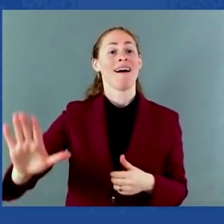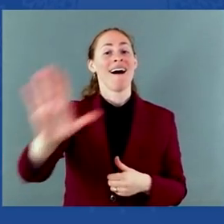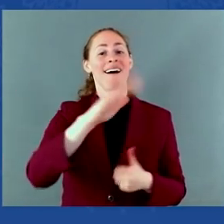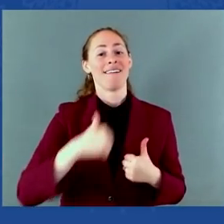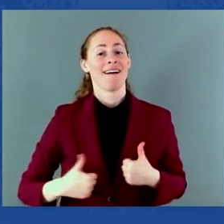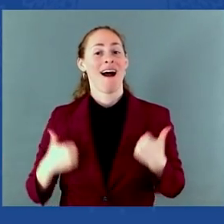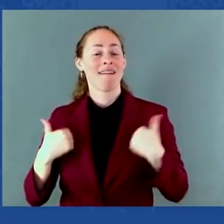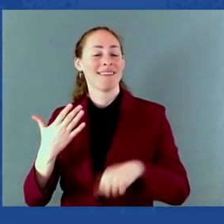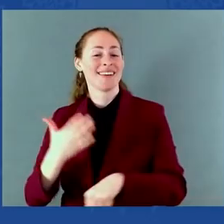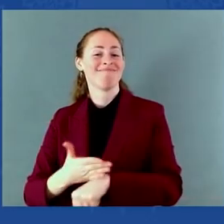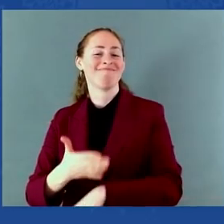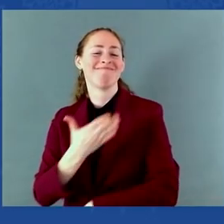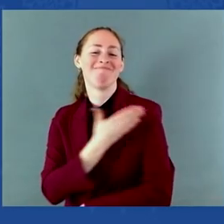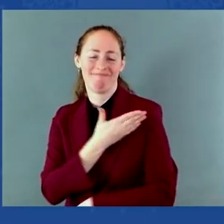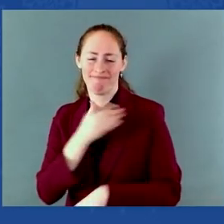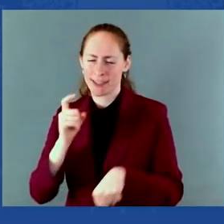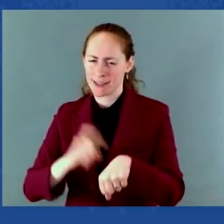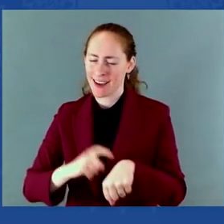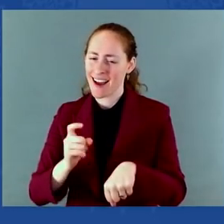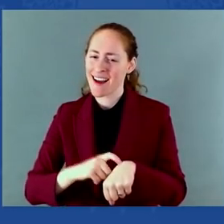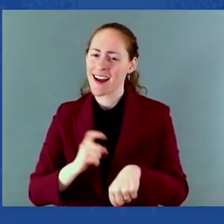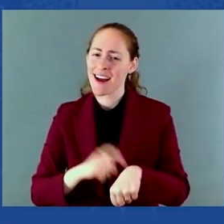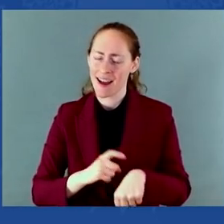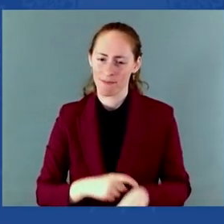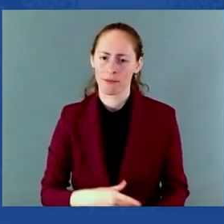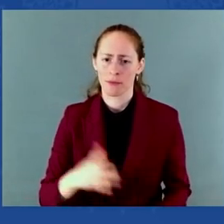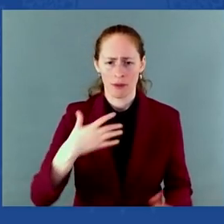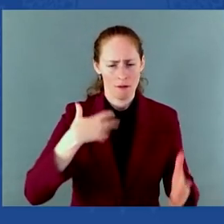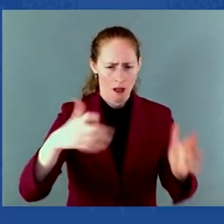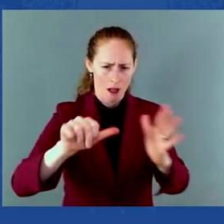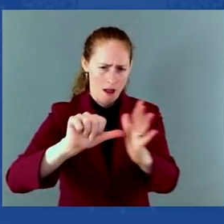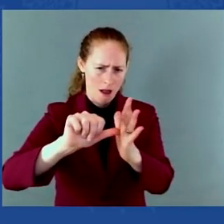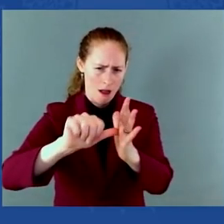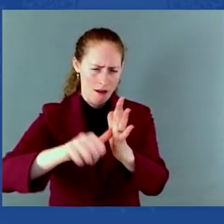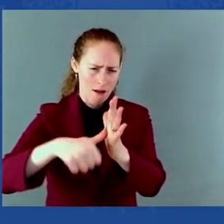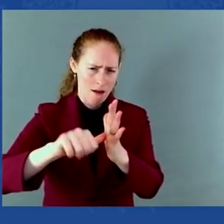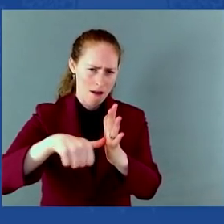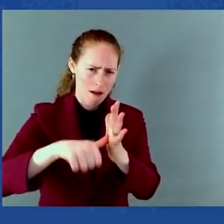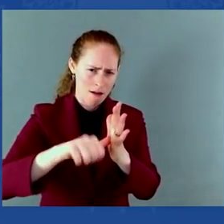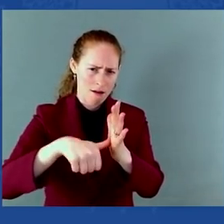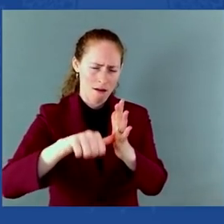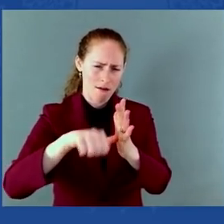No one earning -- no one earning in America less than $400,000